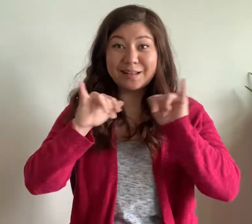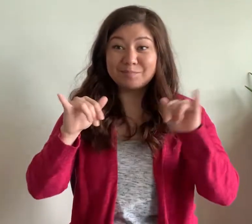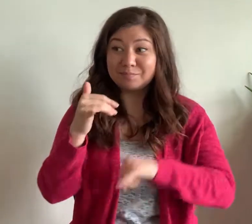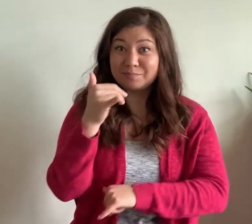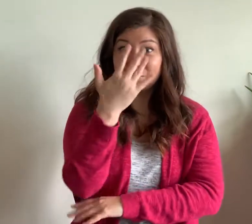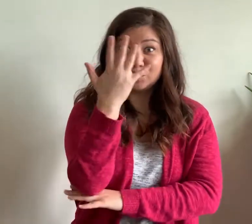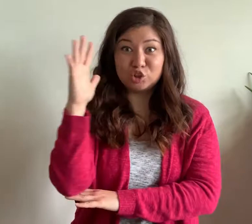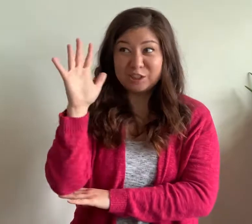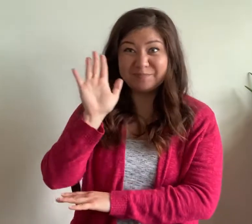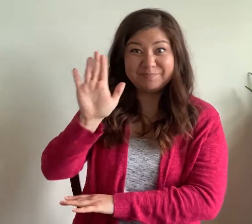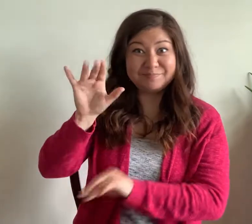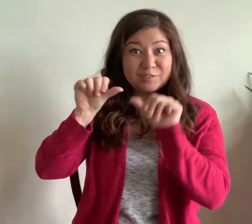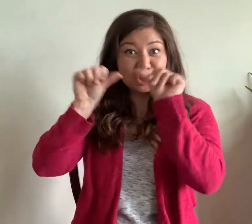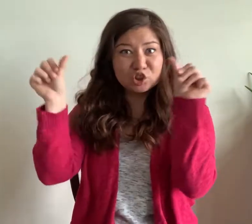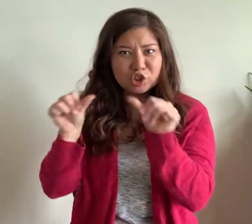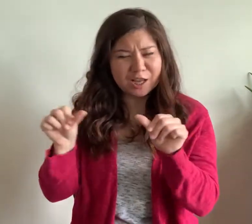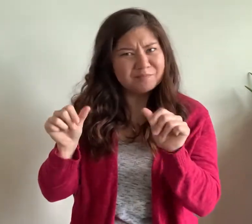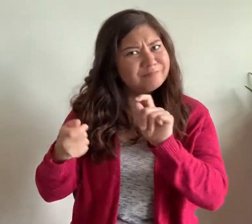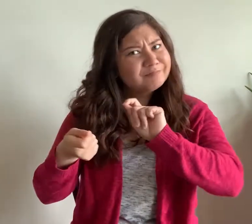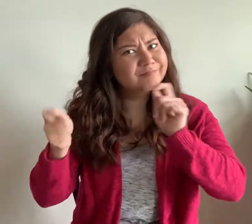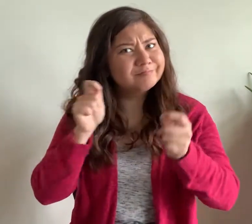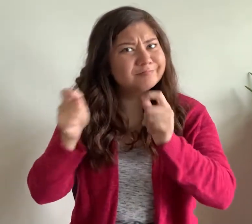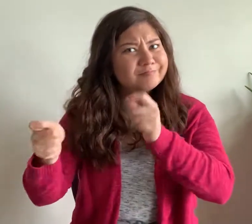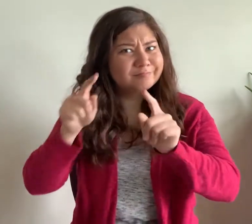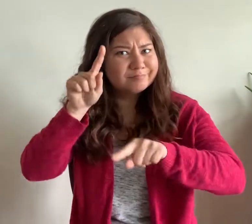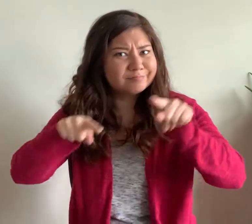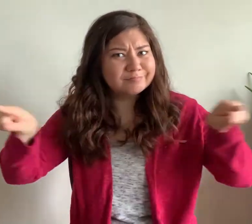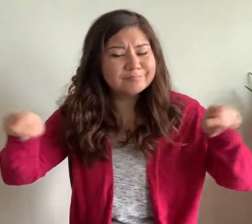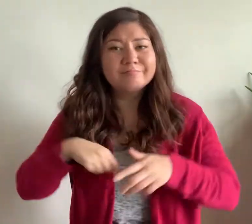Even the shape of the tree varies!